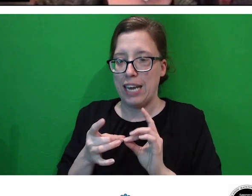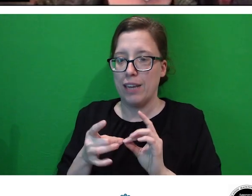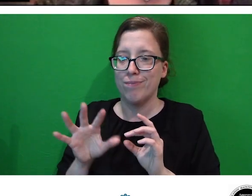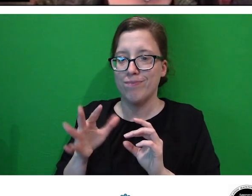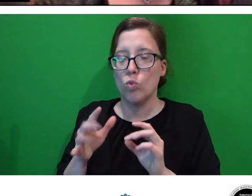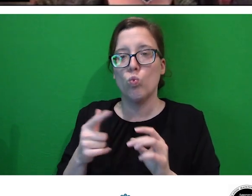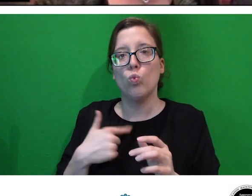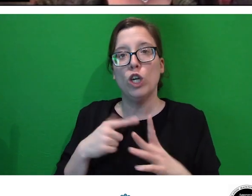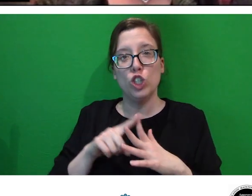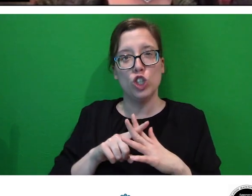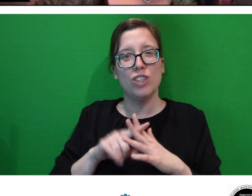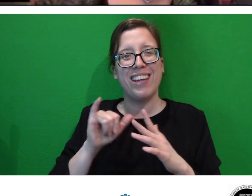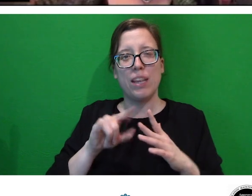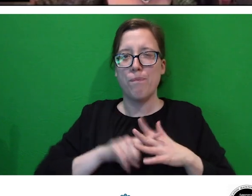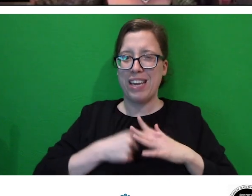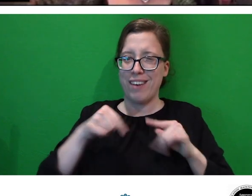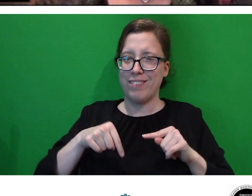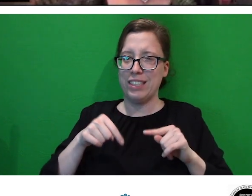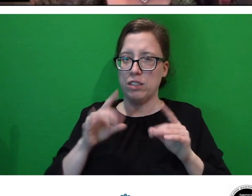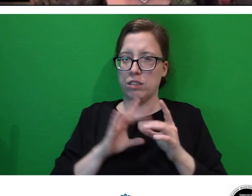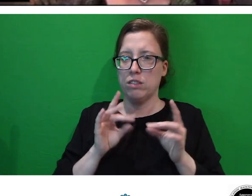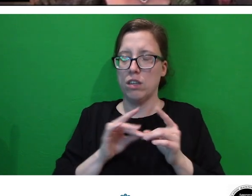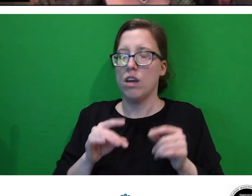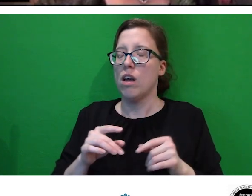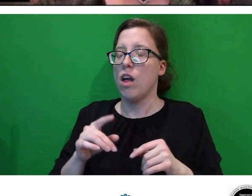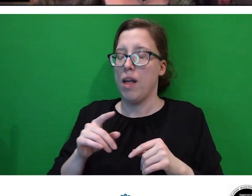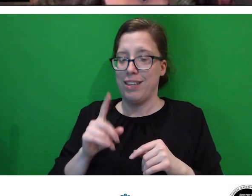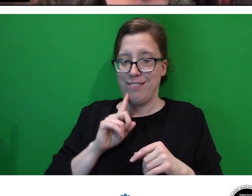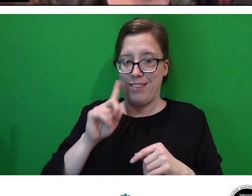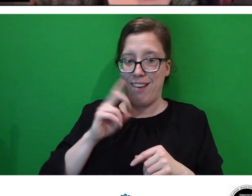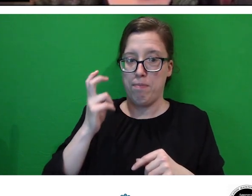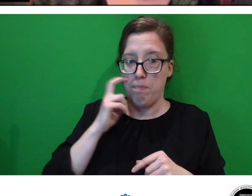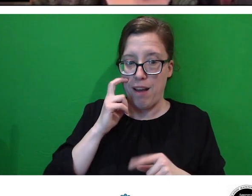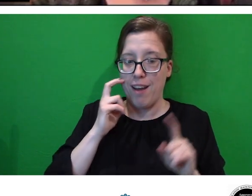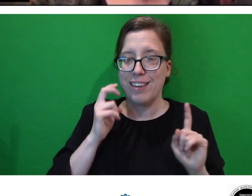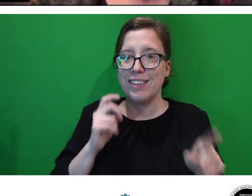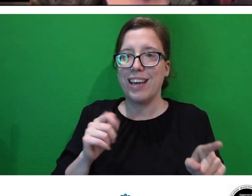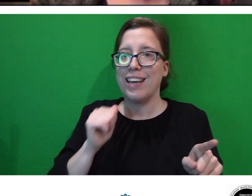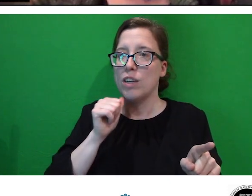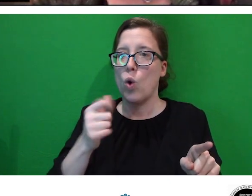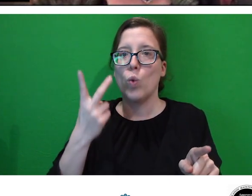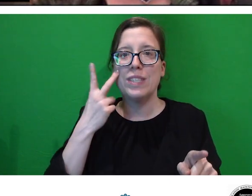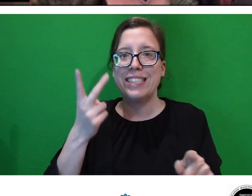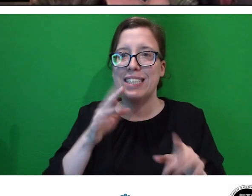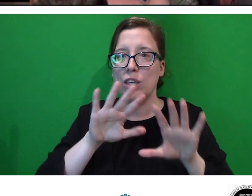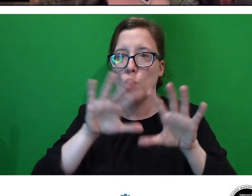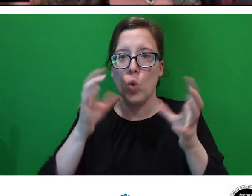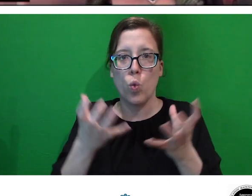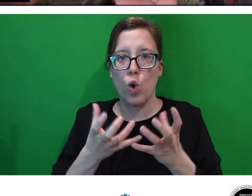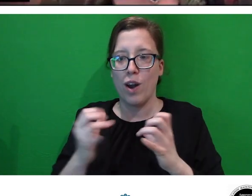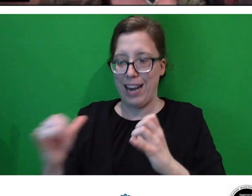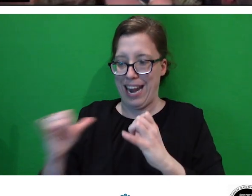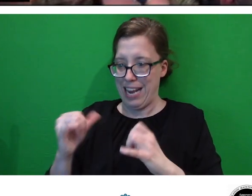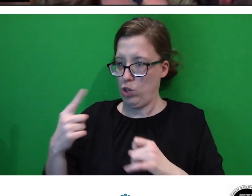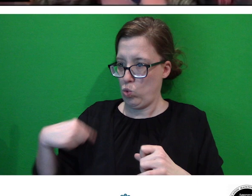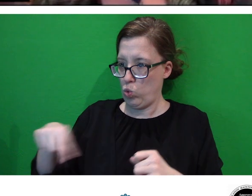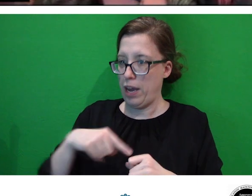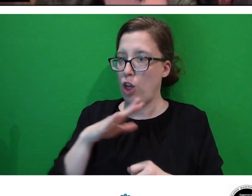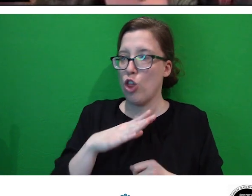in many cases, I'm not going to tell you your challenge is easy– but I try to say, kind of where we started tonight,